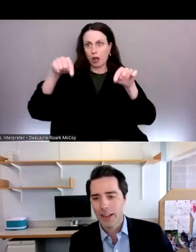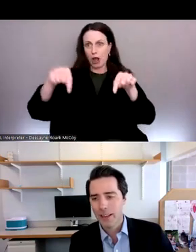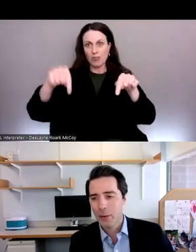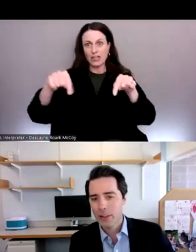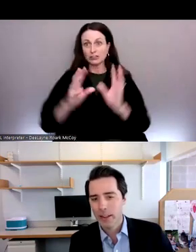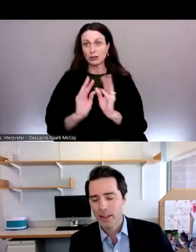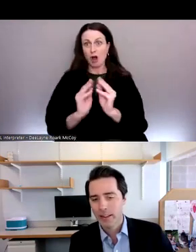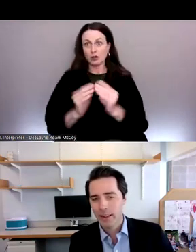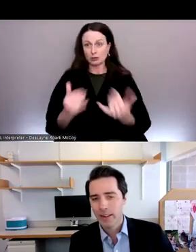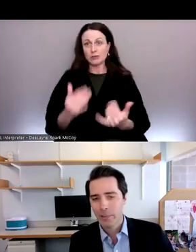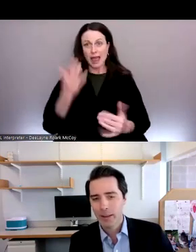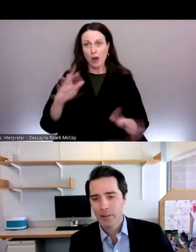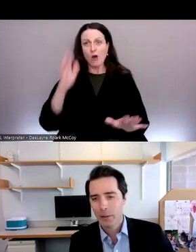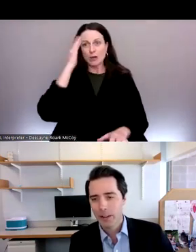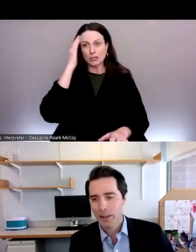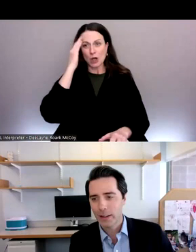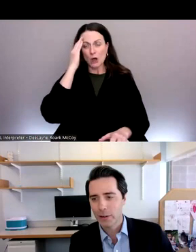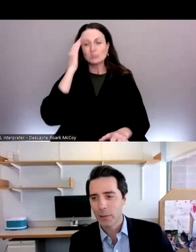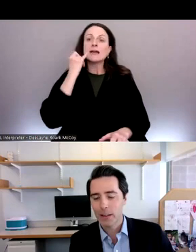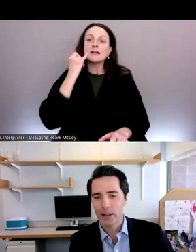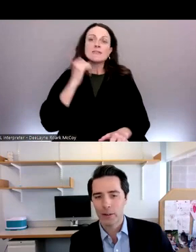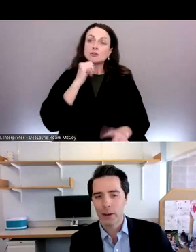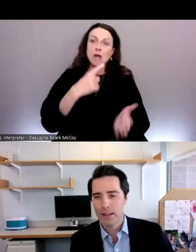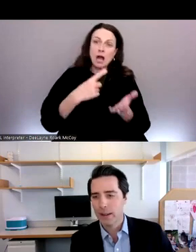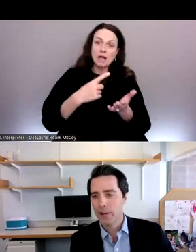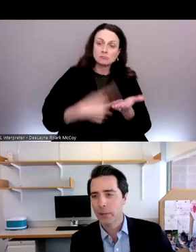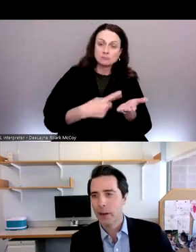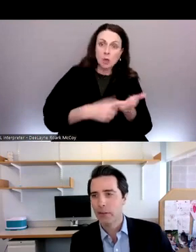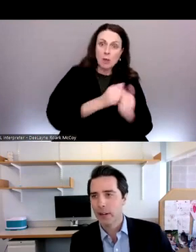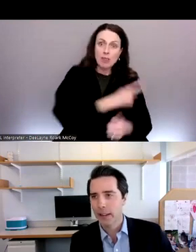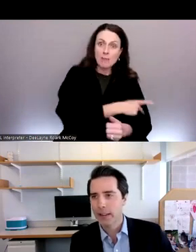today knows that if you're not talking